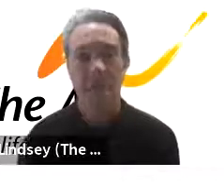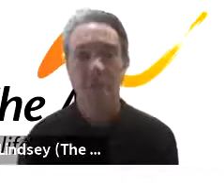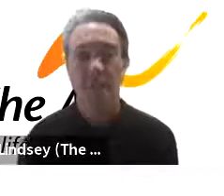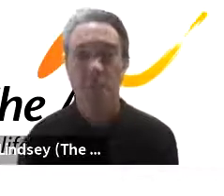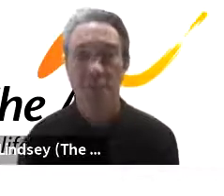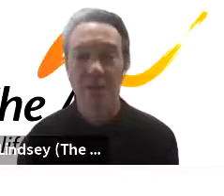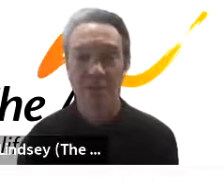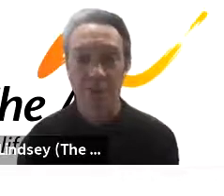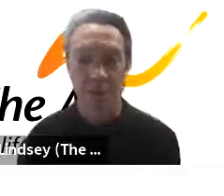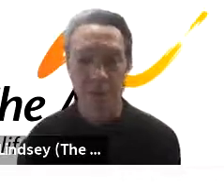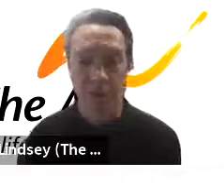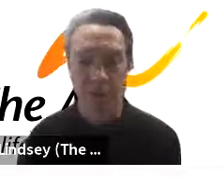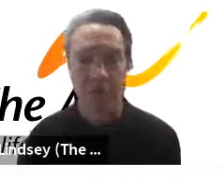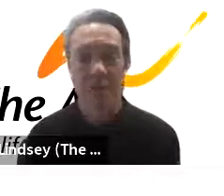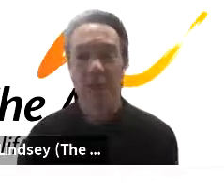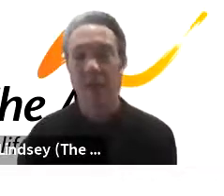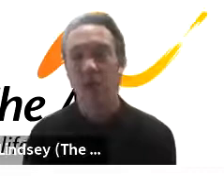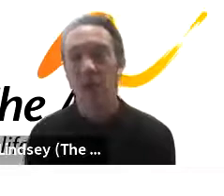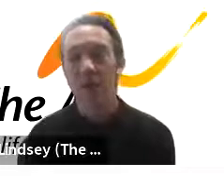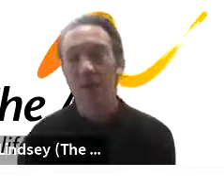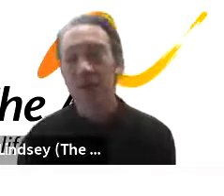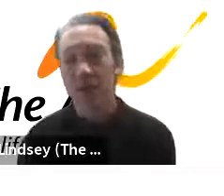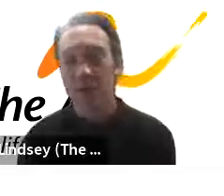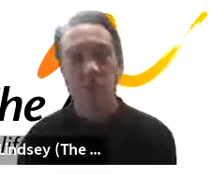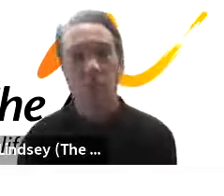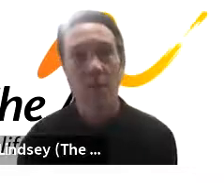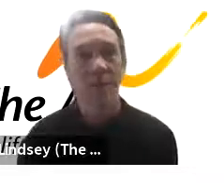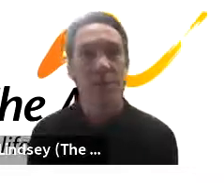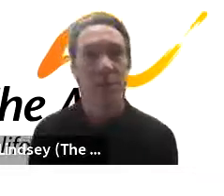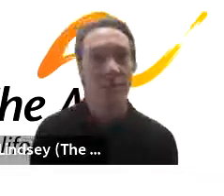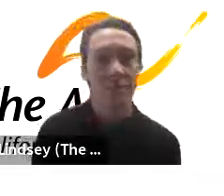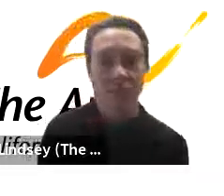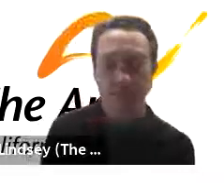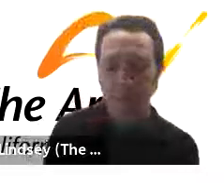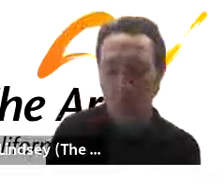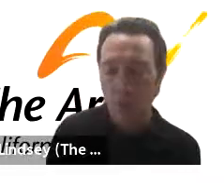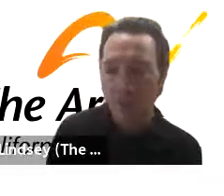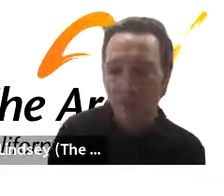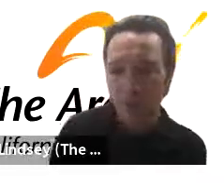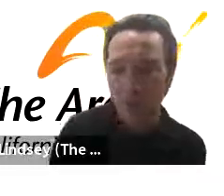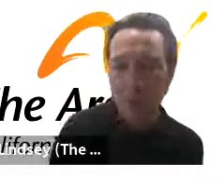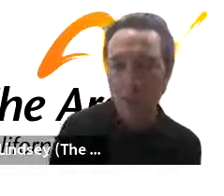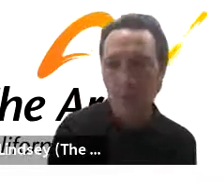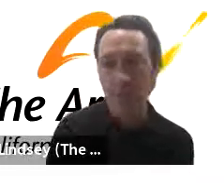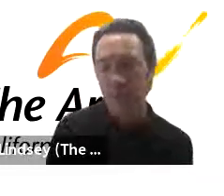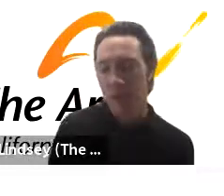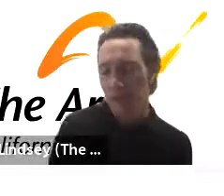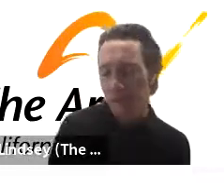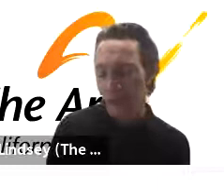Jordan Lindsey (The Arc CA): supported decision making, if you're unfamiliar with the process of supported decision making, which is.